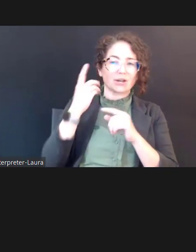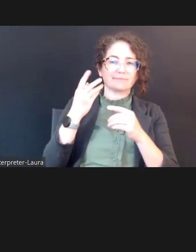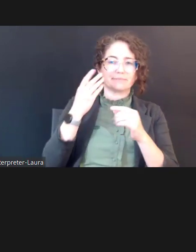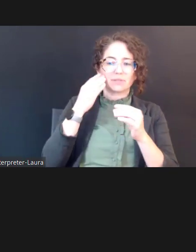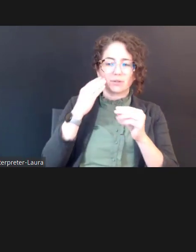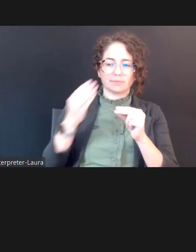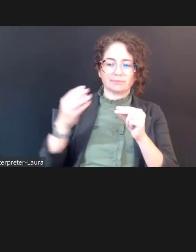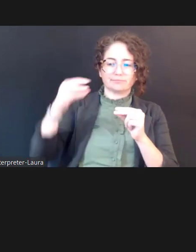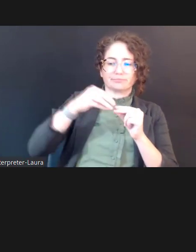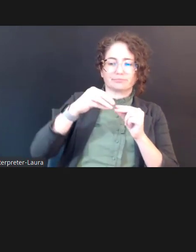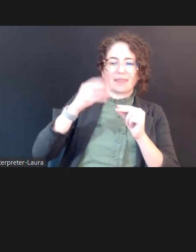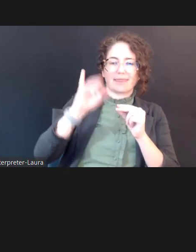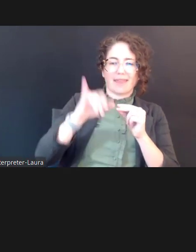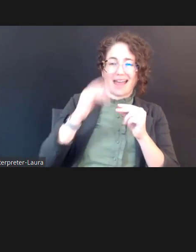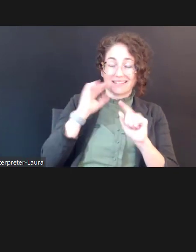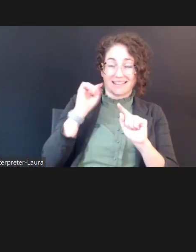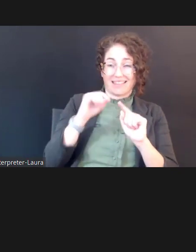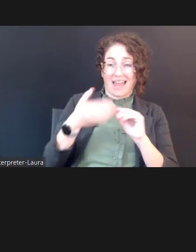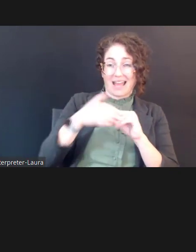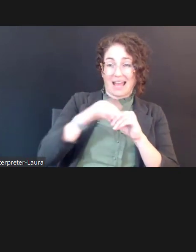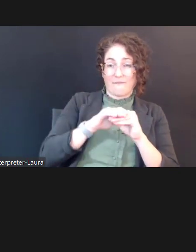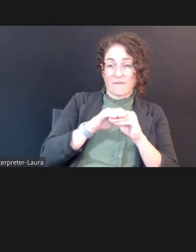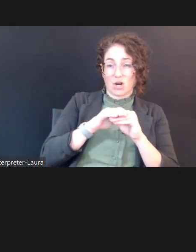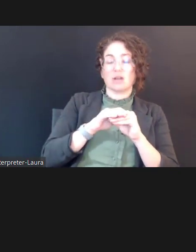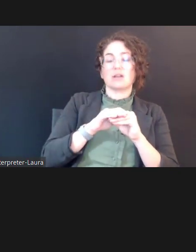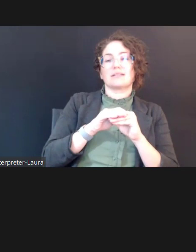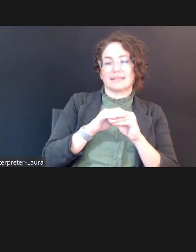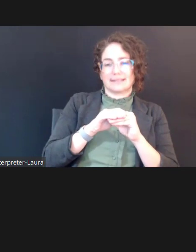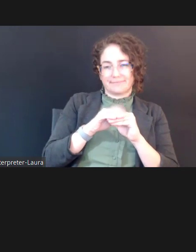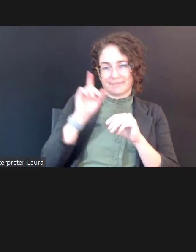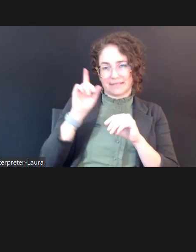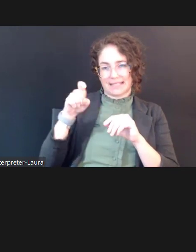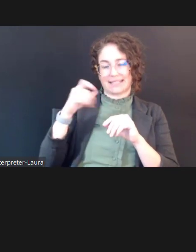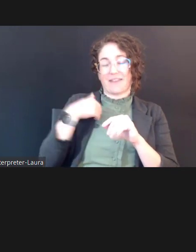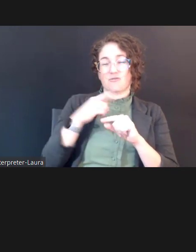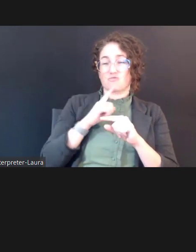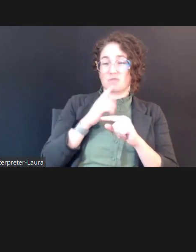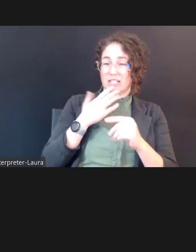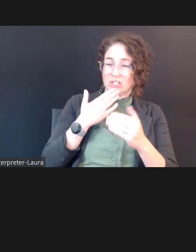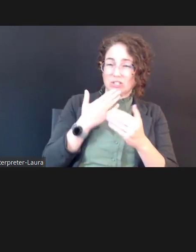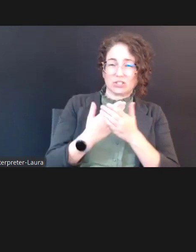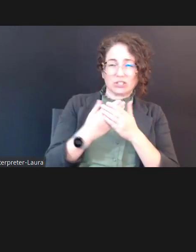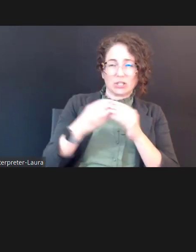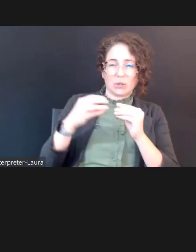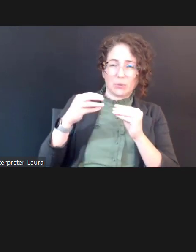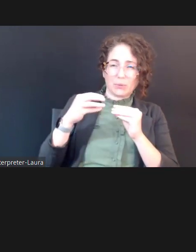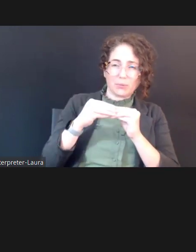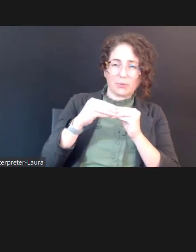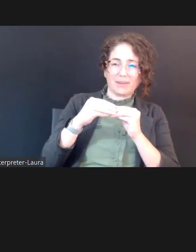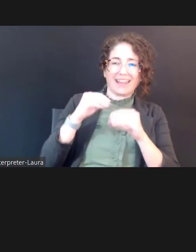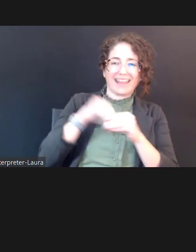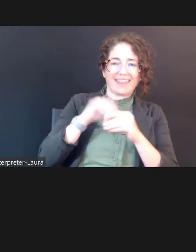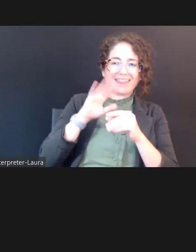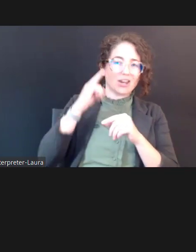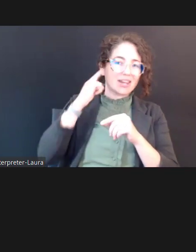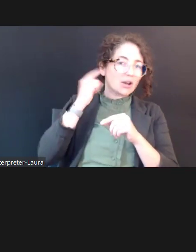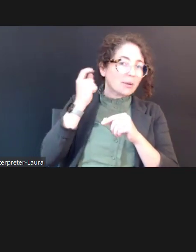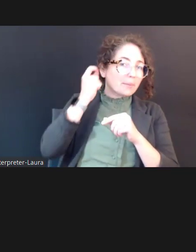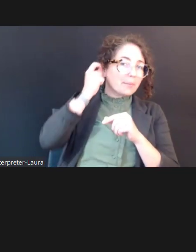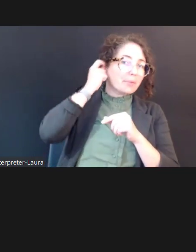to have a really good snug fit in the child's ear so, they come in a variety of sizes and shapes.